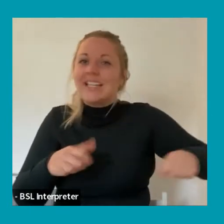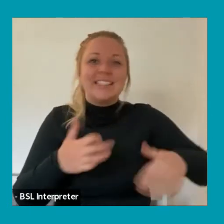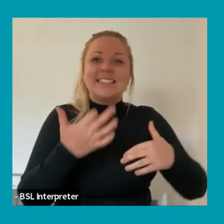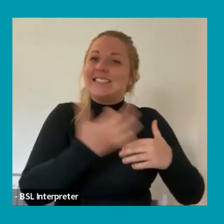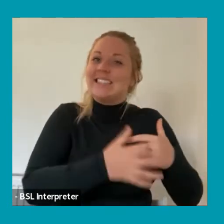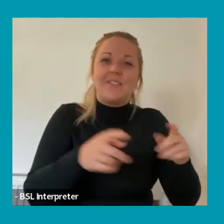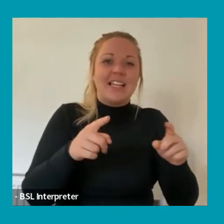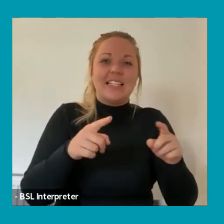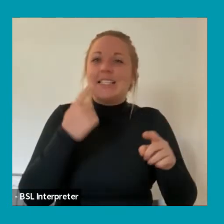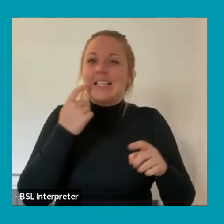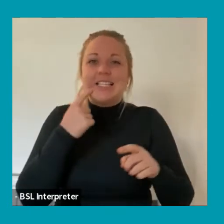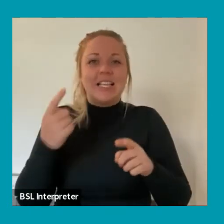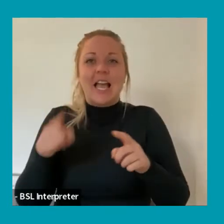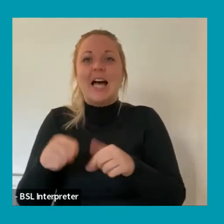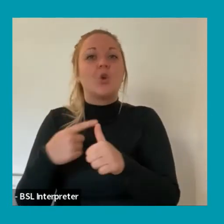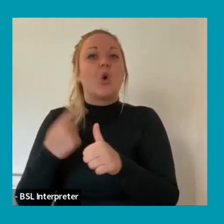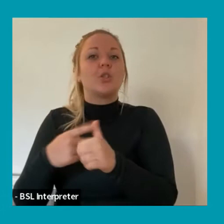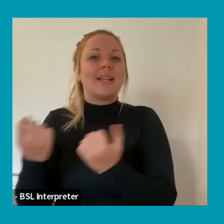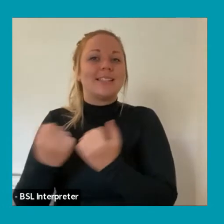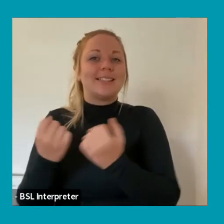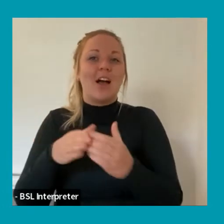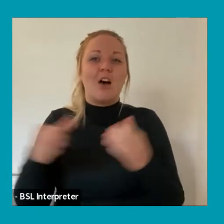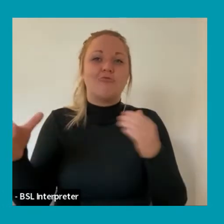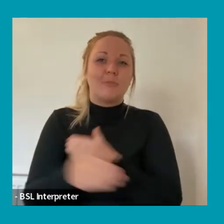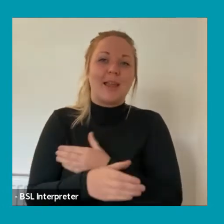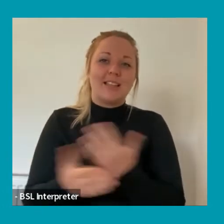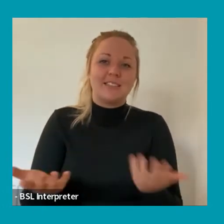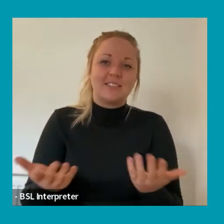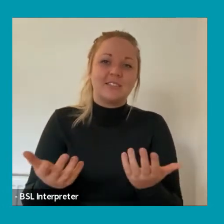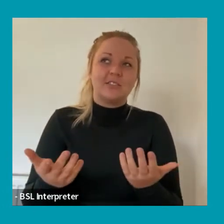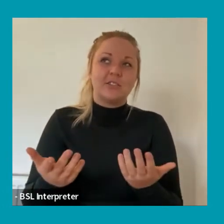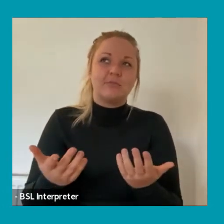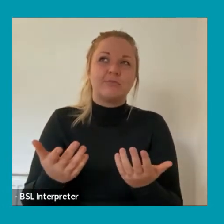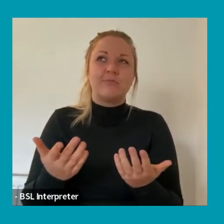So you can't really retro fit a manual car to be automatic.